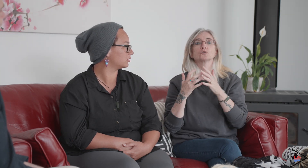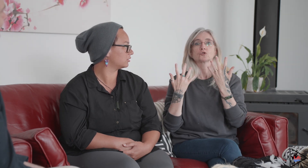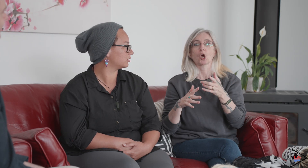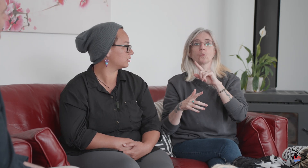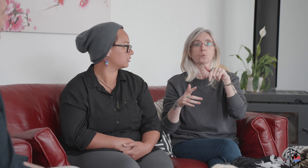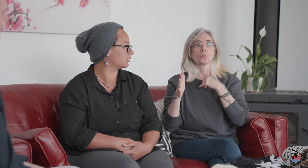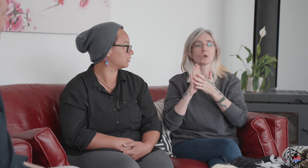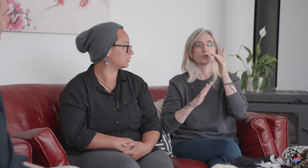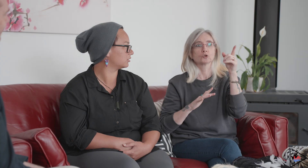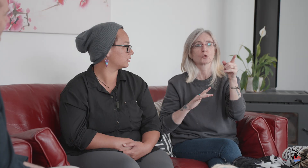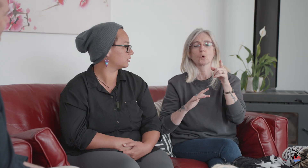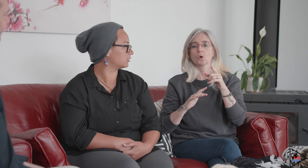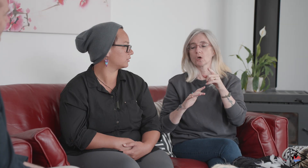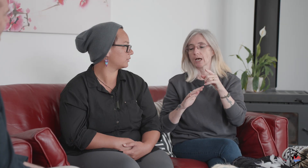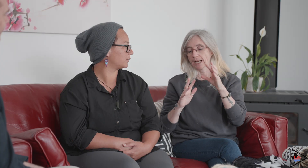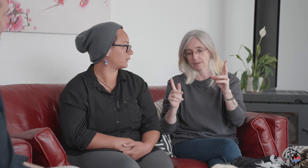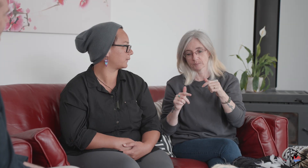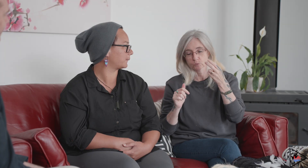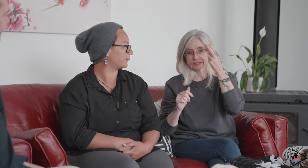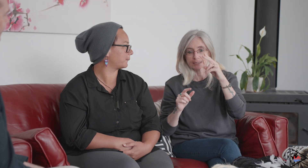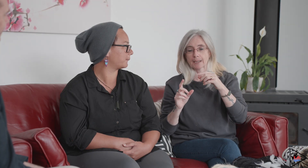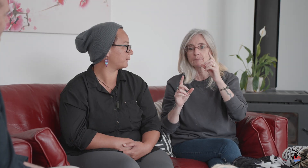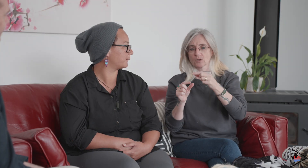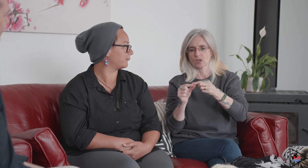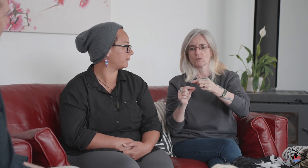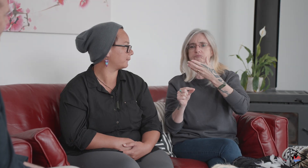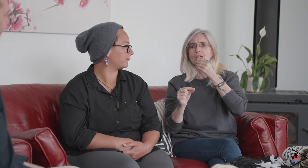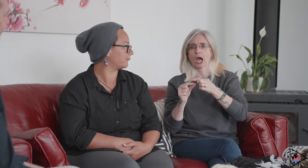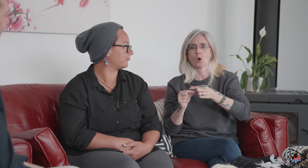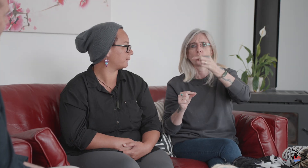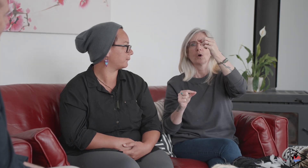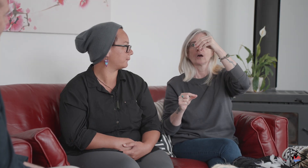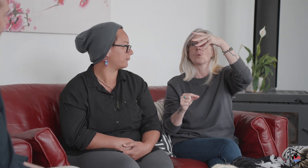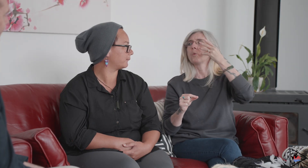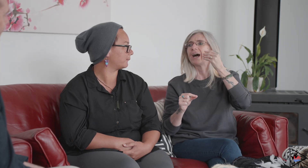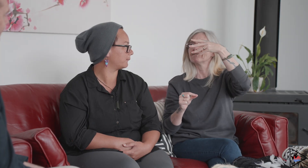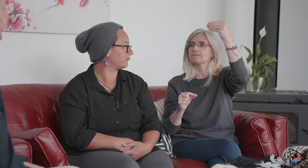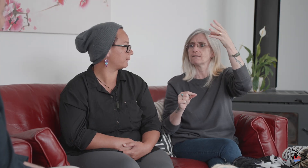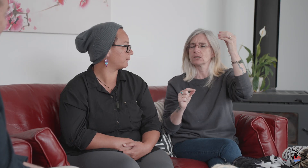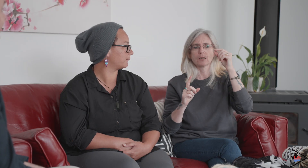four. So yeah, we were really looking forward to that in the end when it was decided.